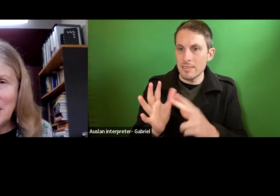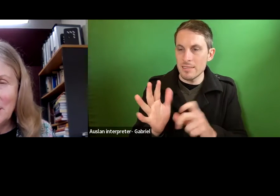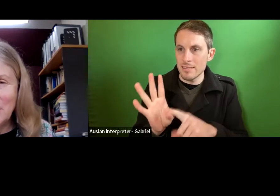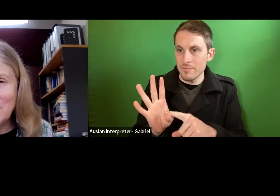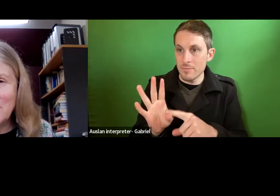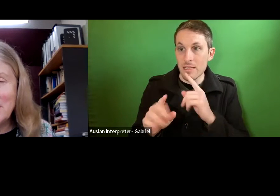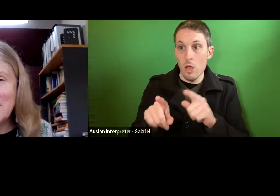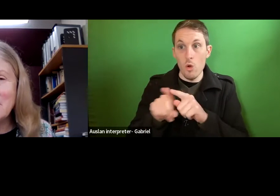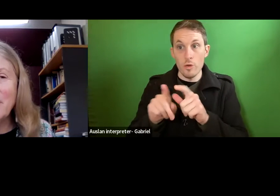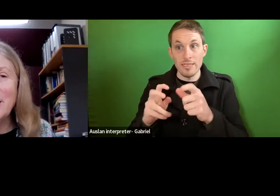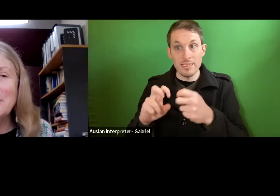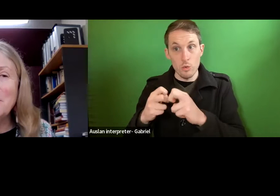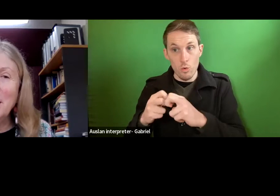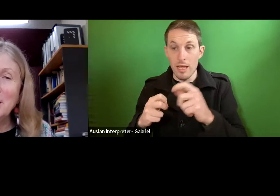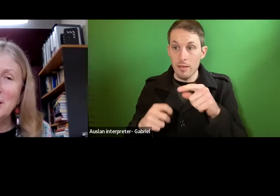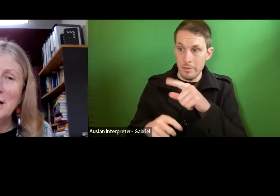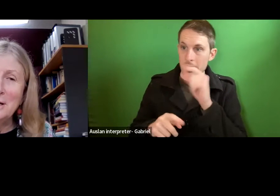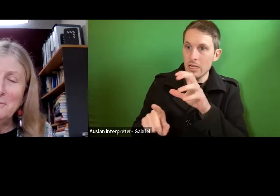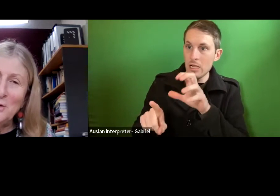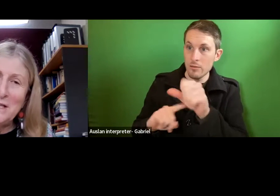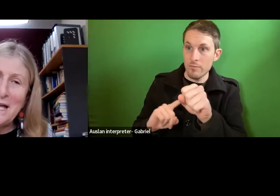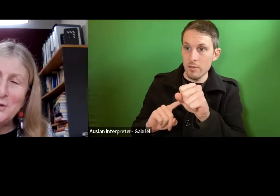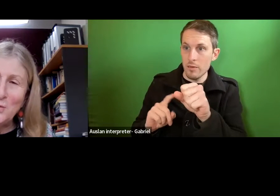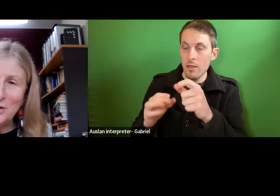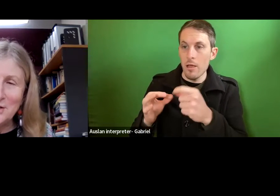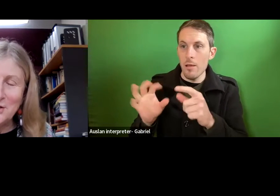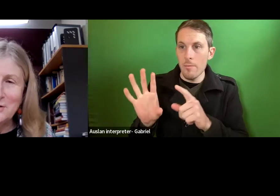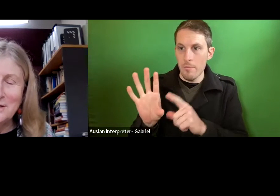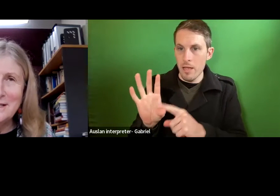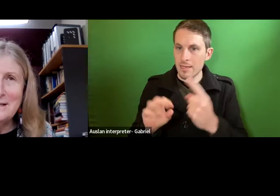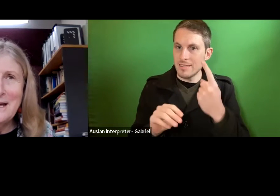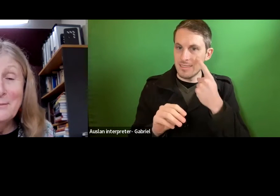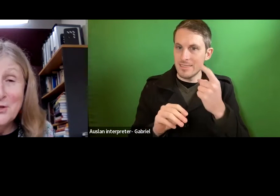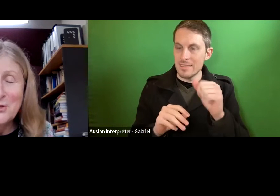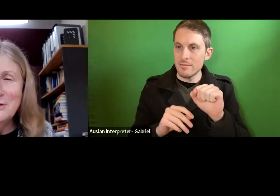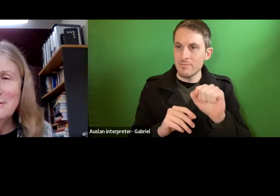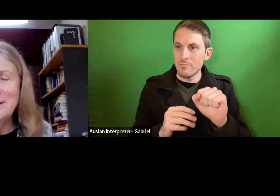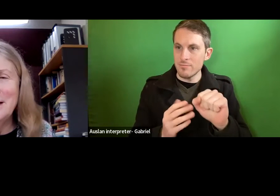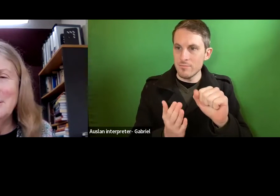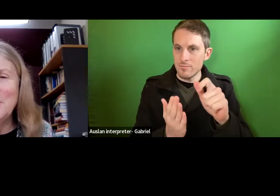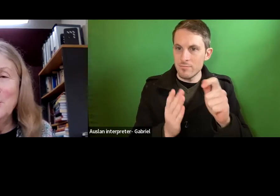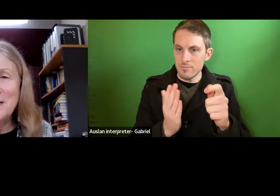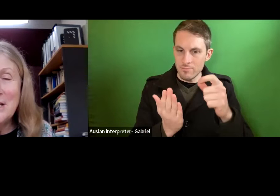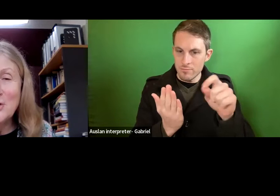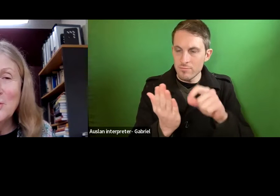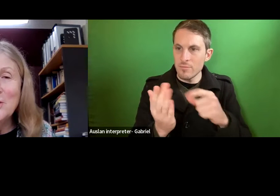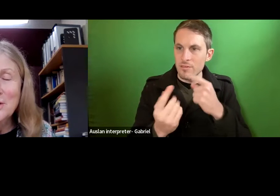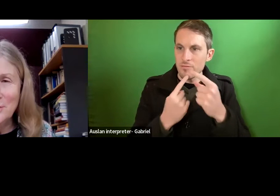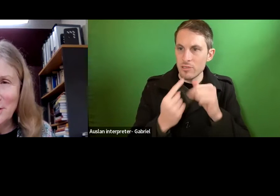diagnosed or identified by looking at what a student's aptitude or potential was through